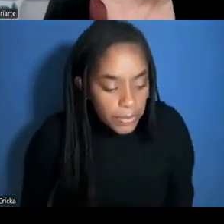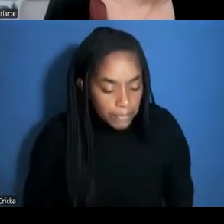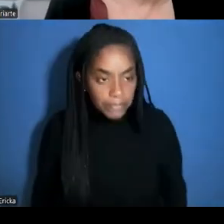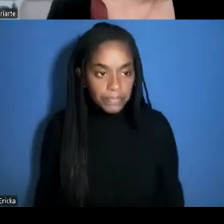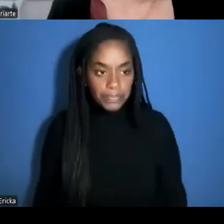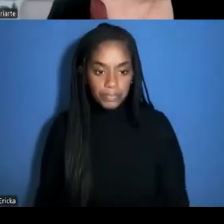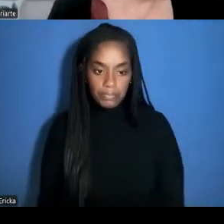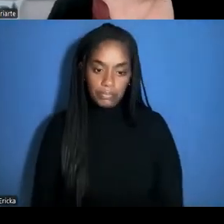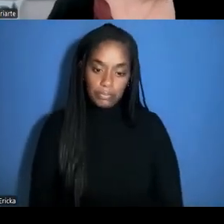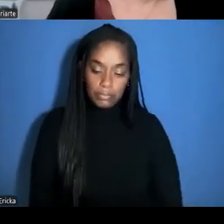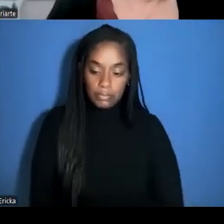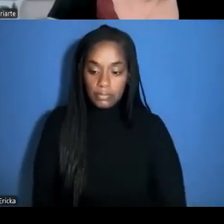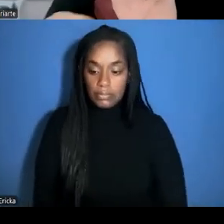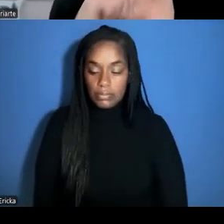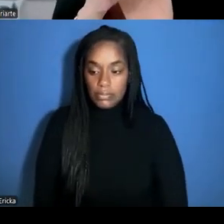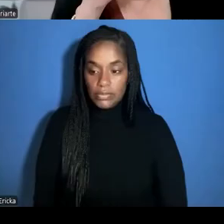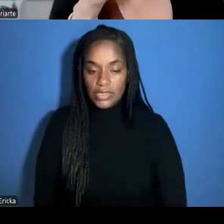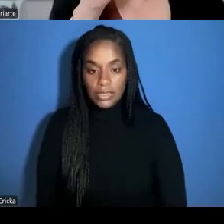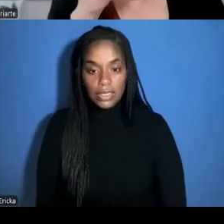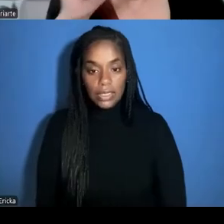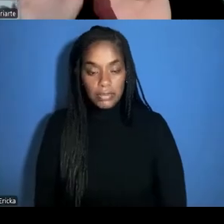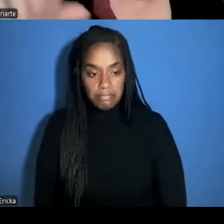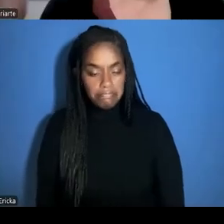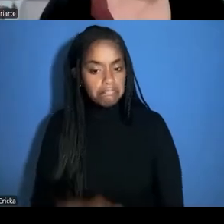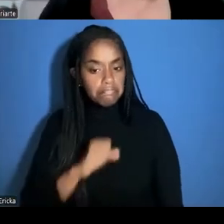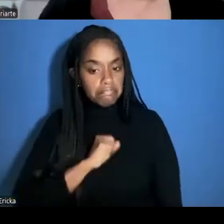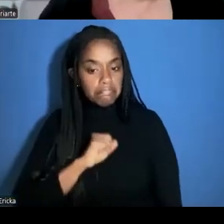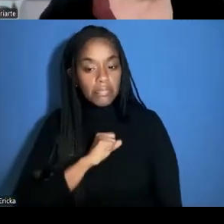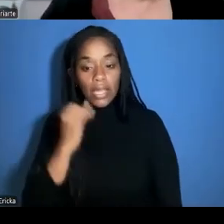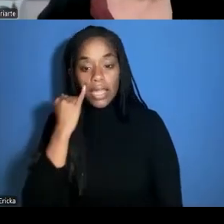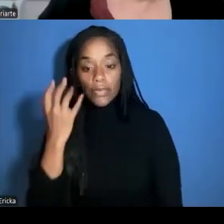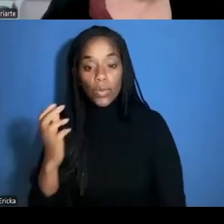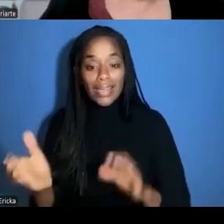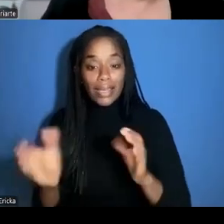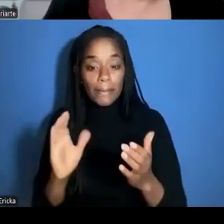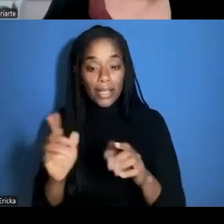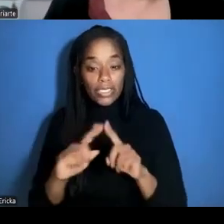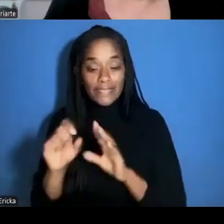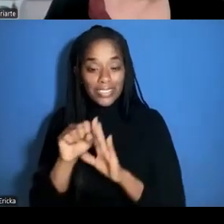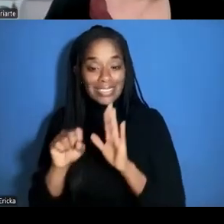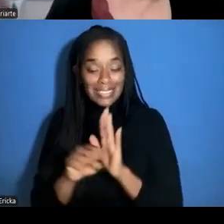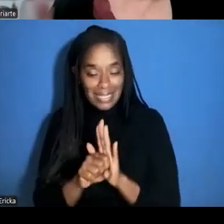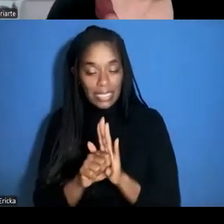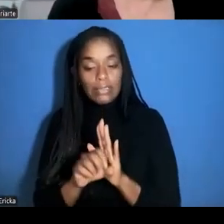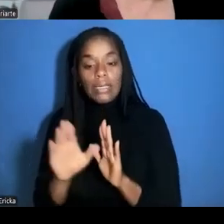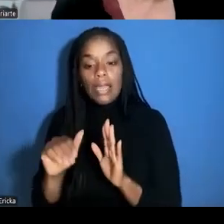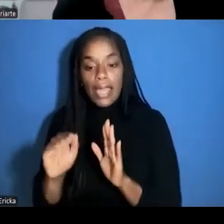If you want to compare different state Able programs, you go to the,